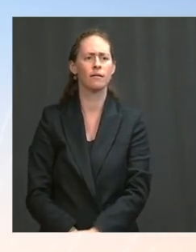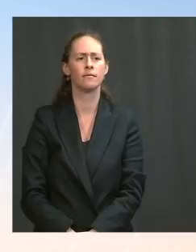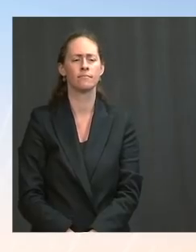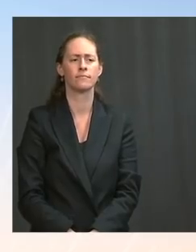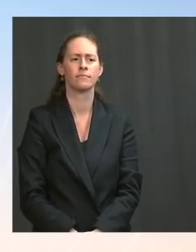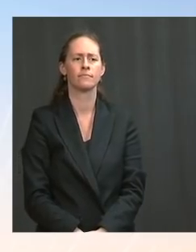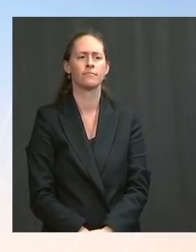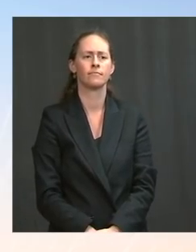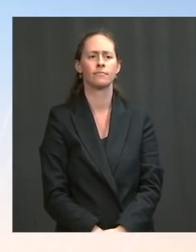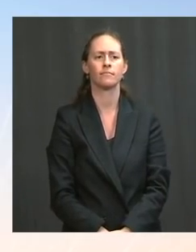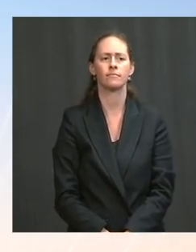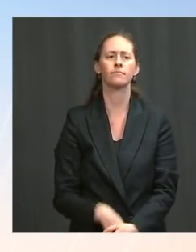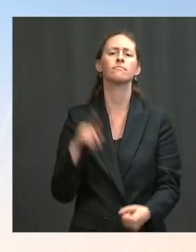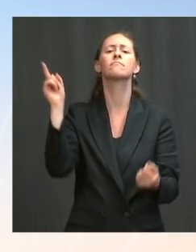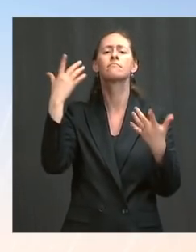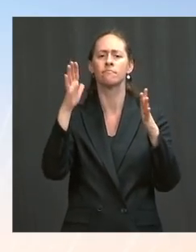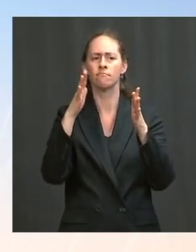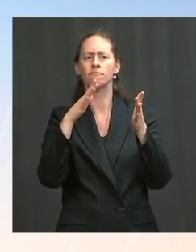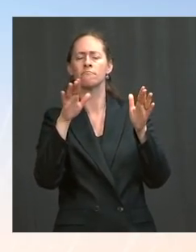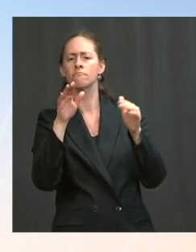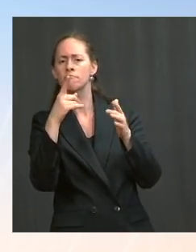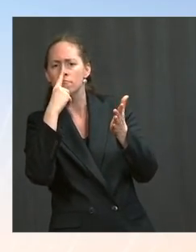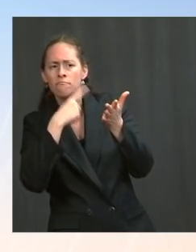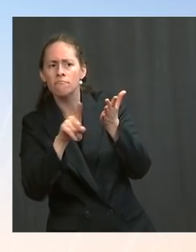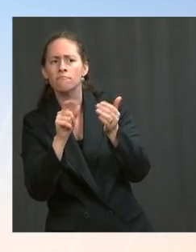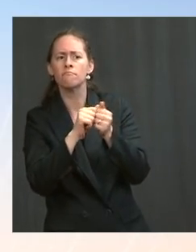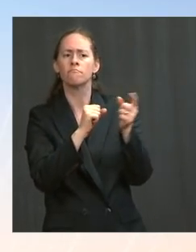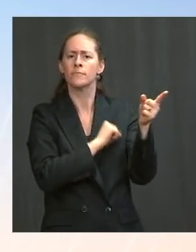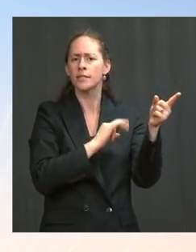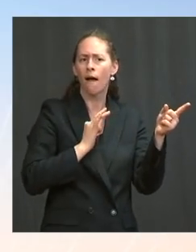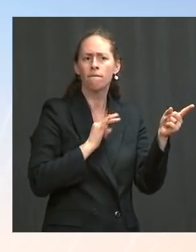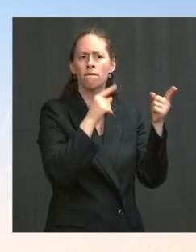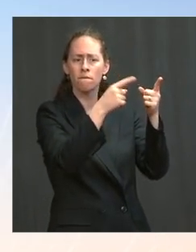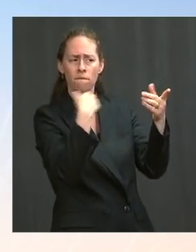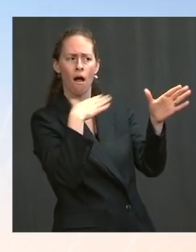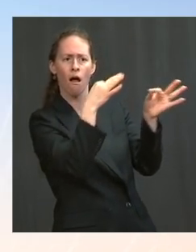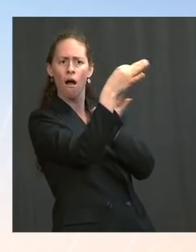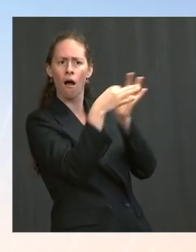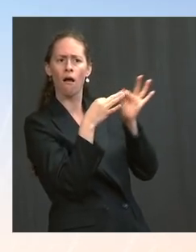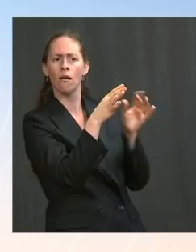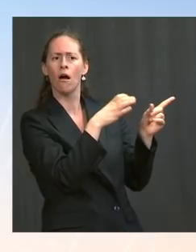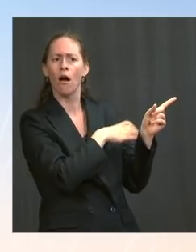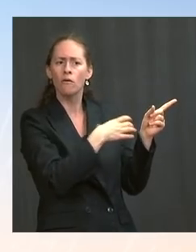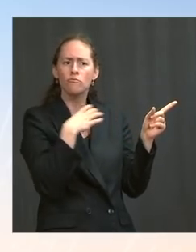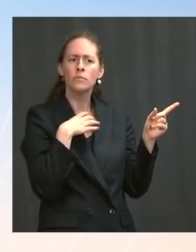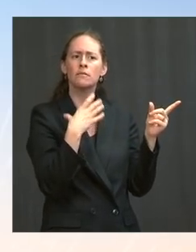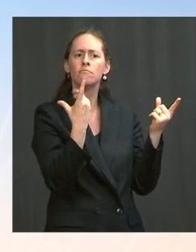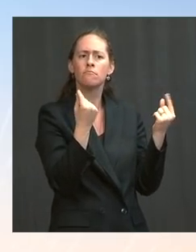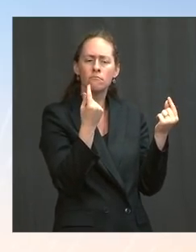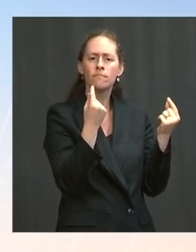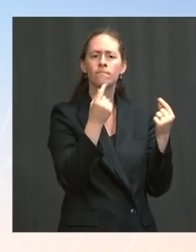and are continuing to brief members of Congress. And we're also in close touch with partners in the region, but I'm not going to outline those from here.